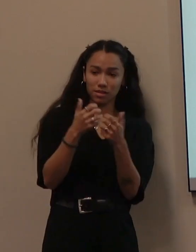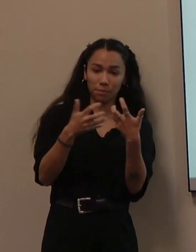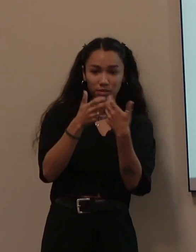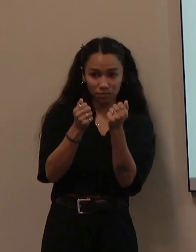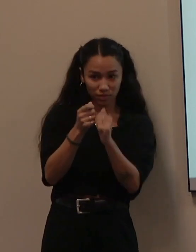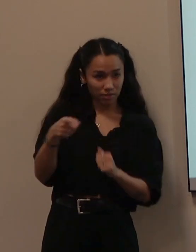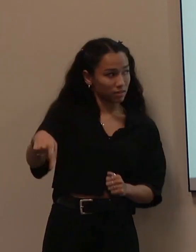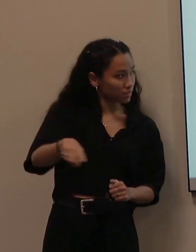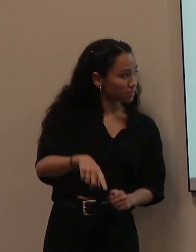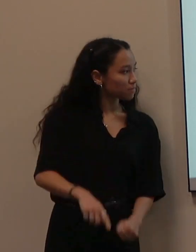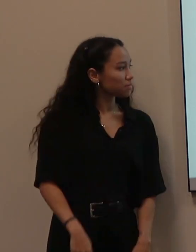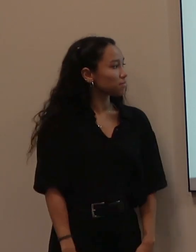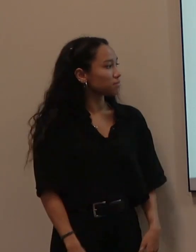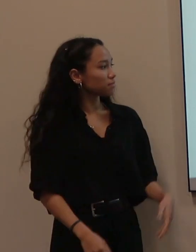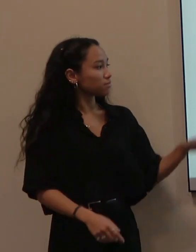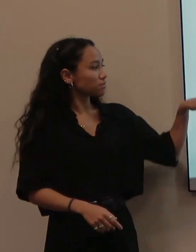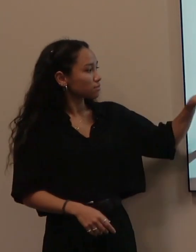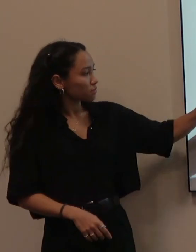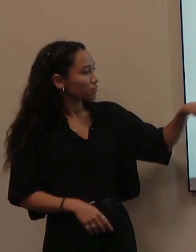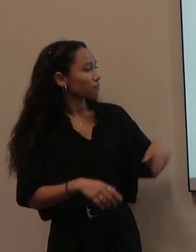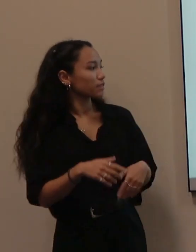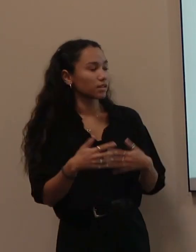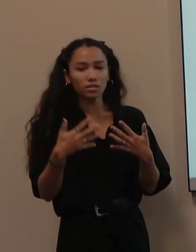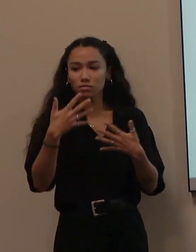Did they get accommodations when interacting with hearing peers?